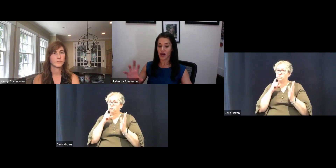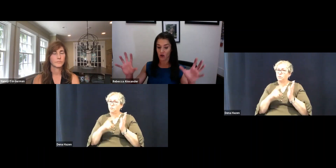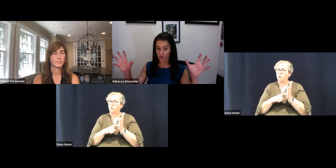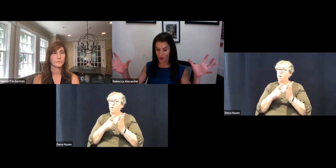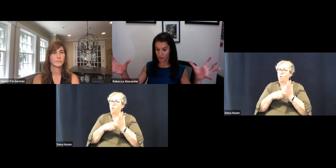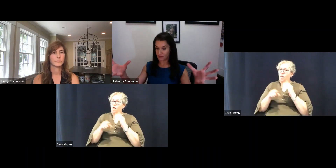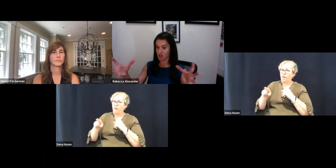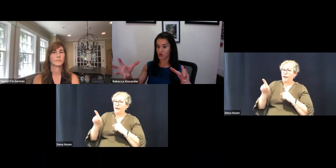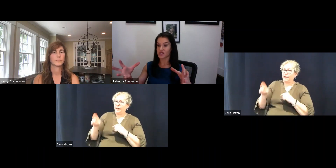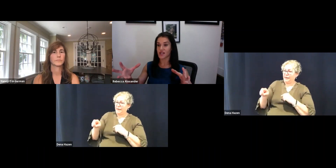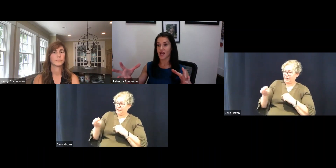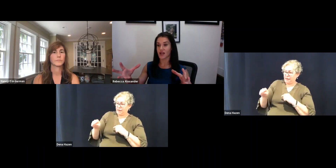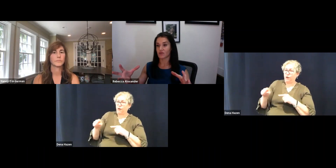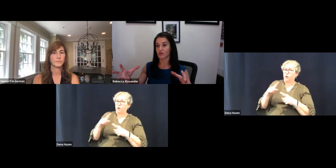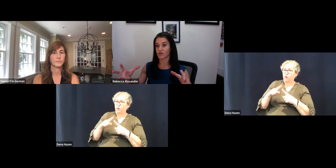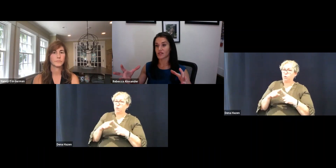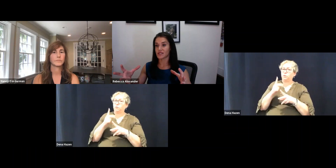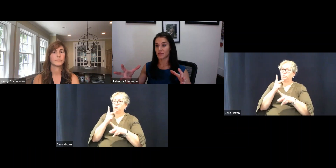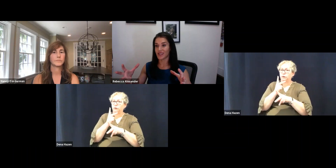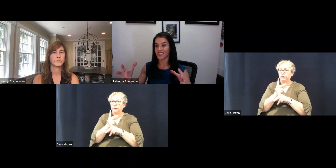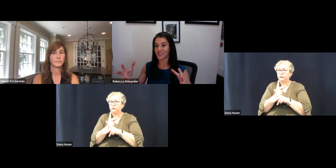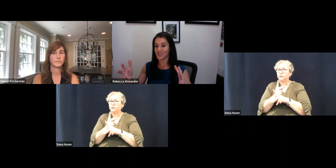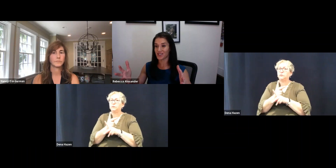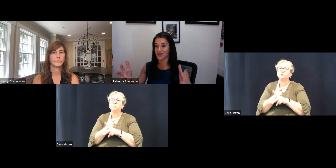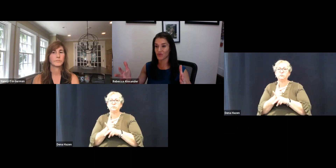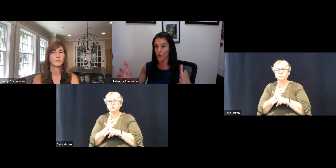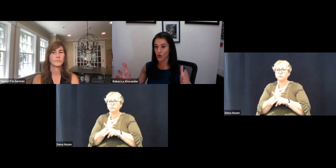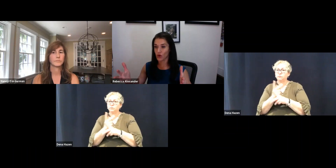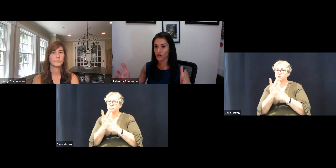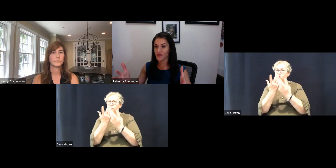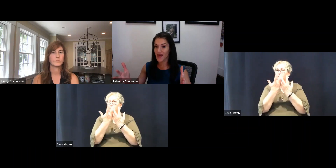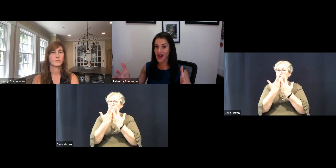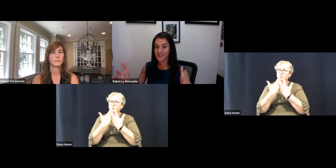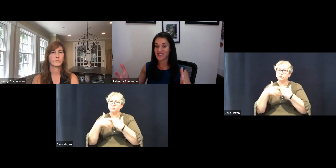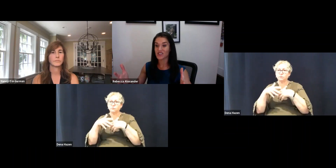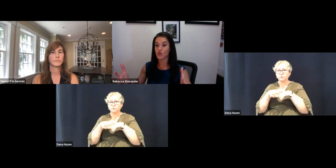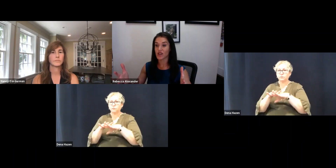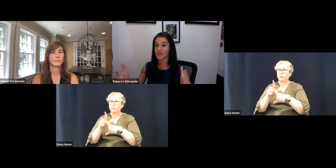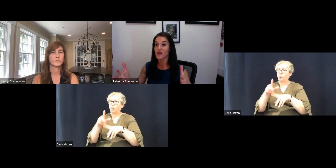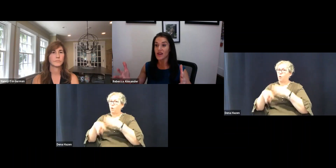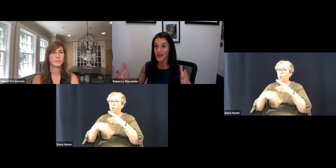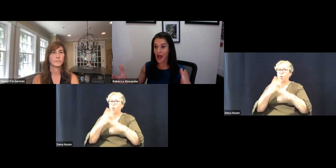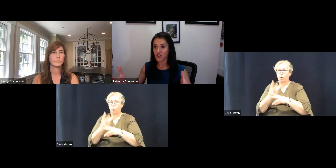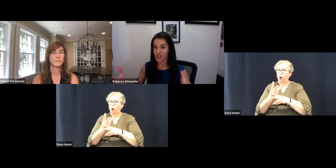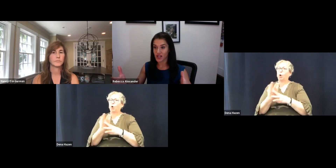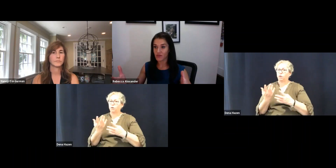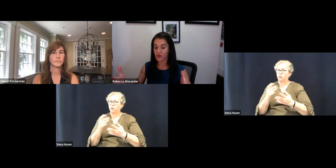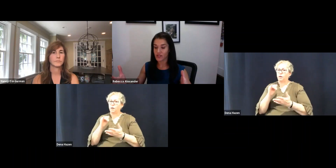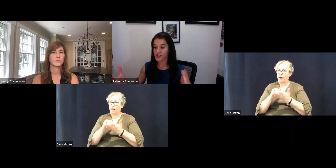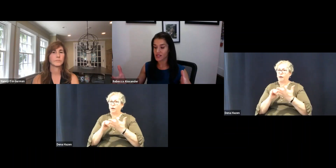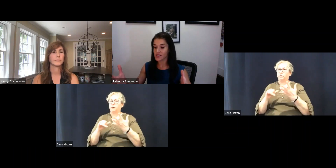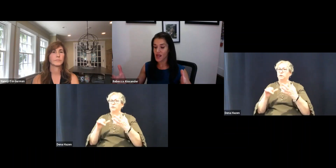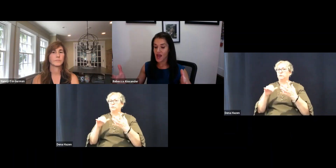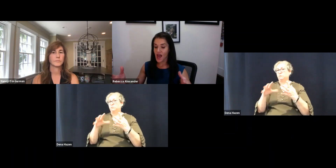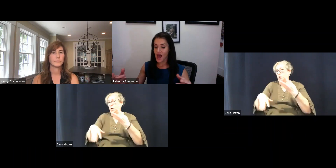to help them stay sort of assimilated into the world, and that is with captioning, for instance.